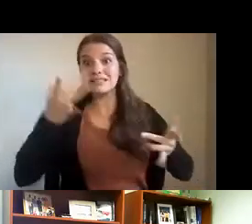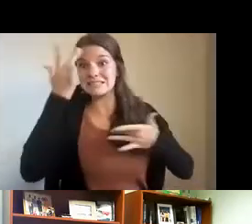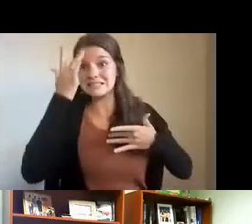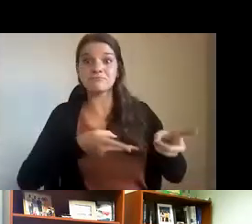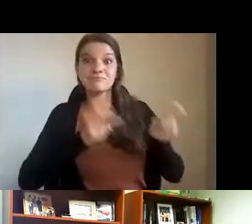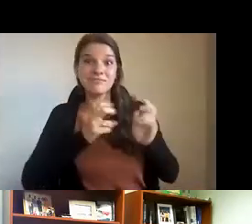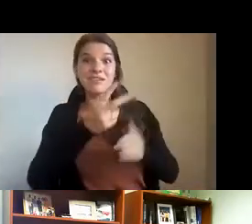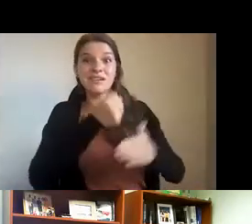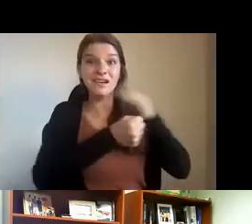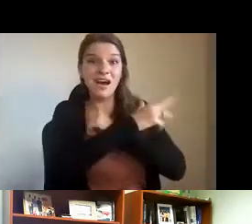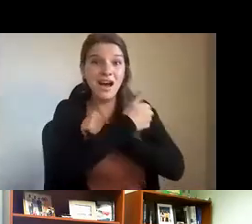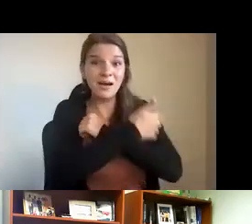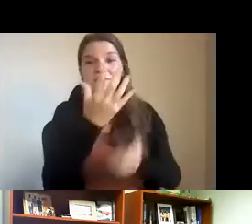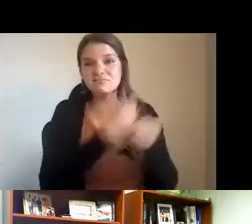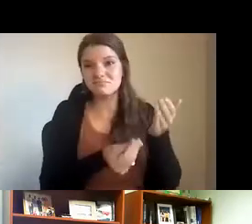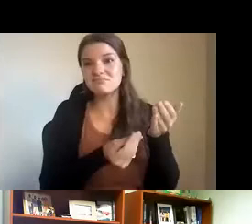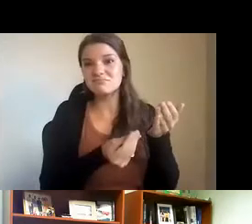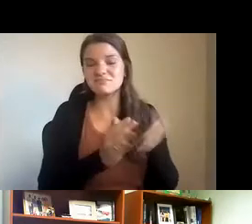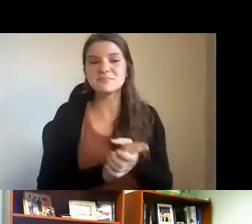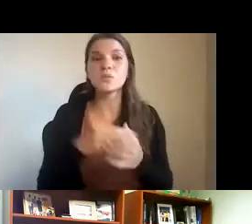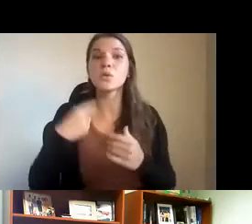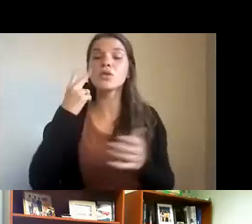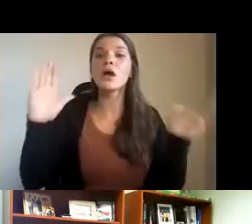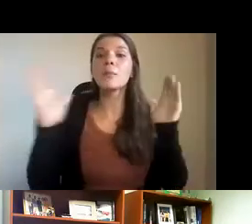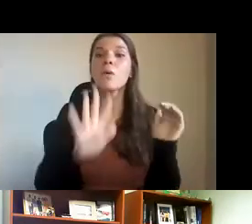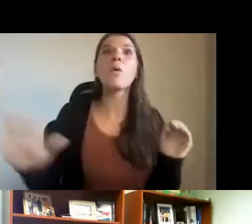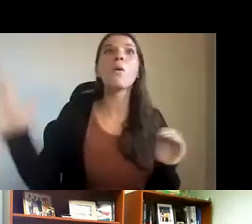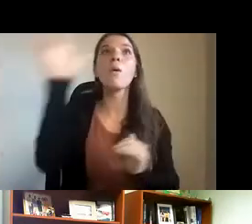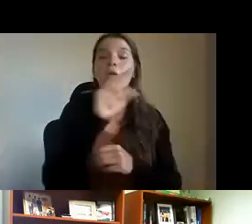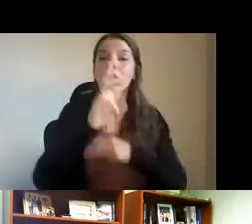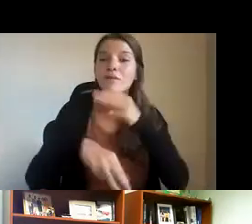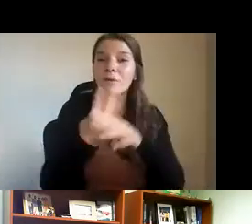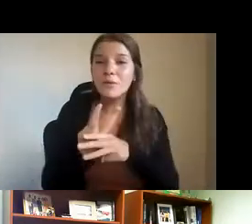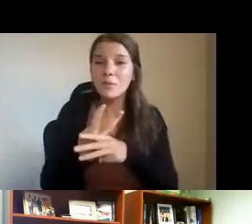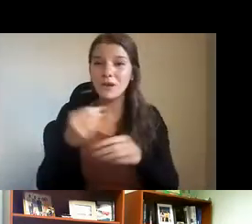We're also looking at this around the world in real time how well these vaccines prevent